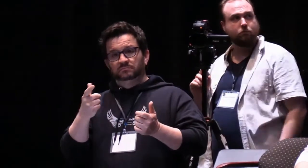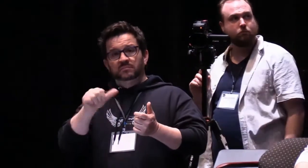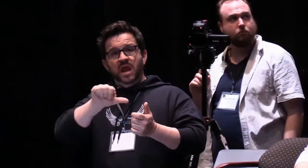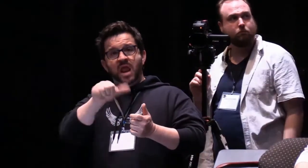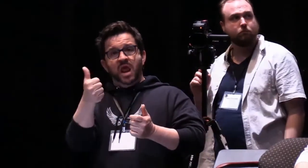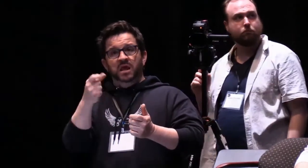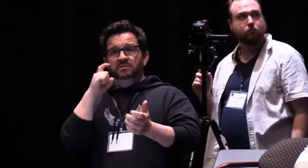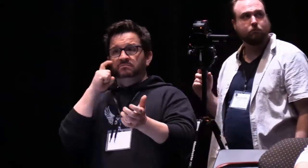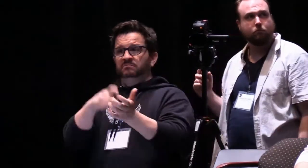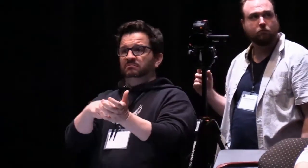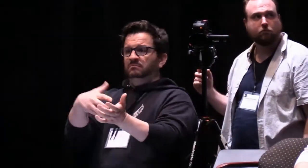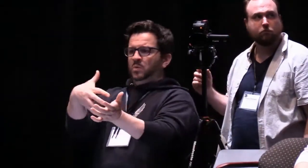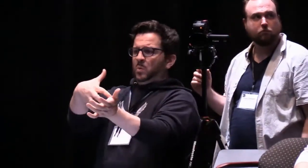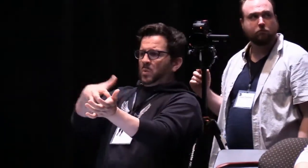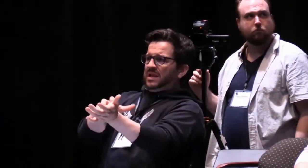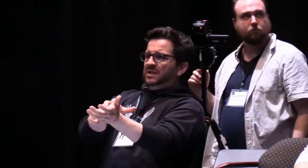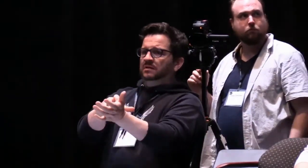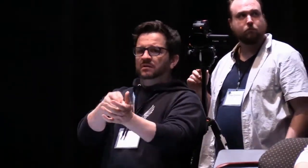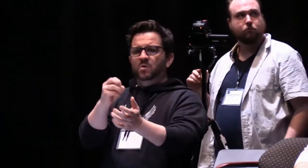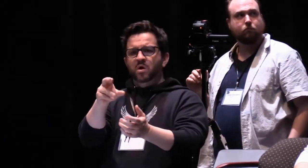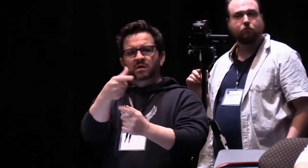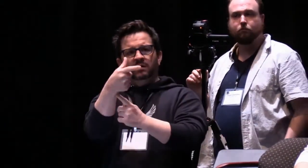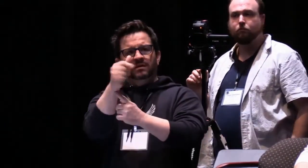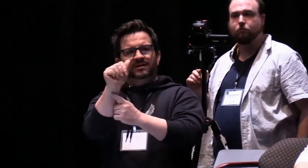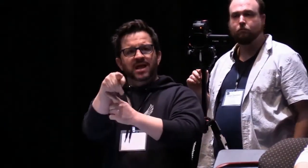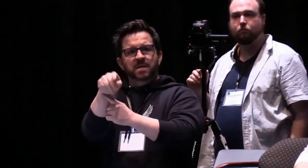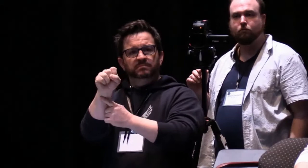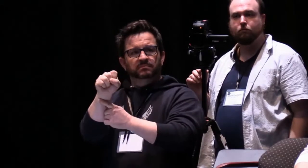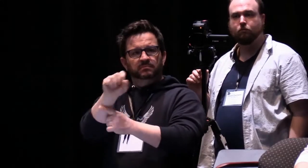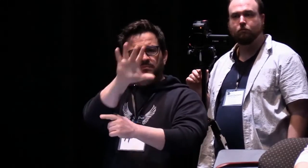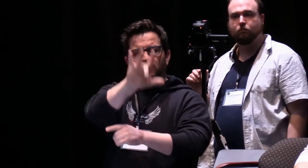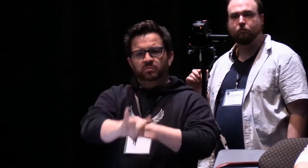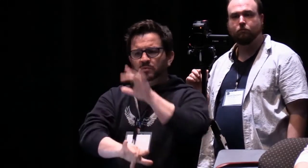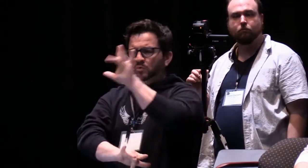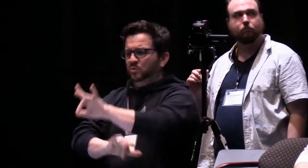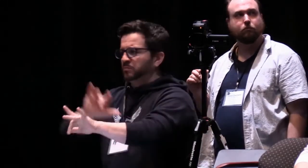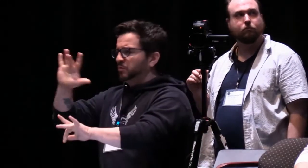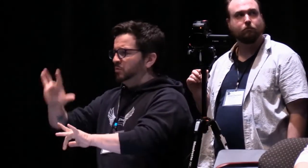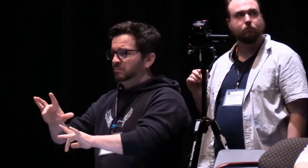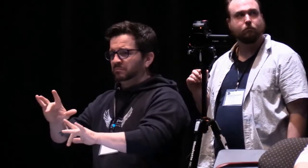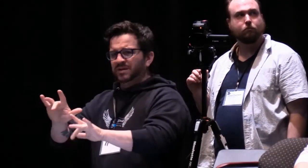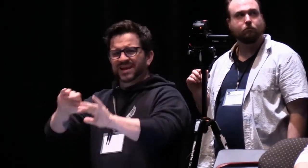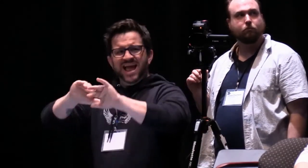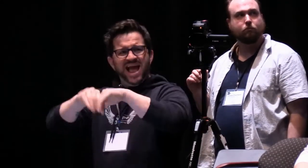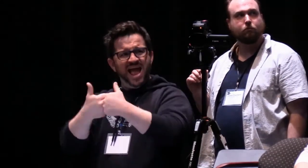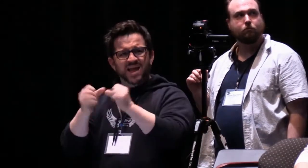In terms of deaf theater, are there any gaps or areas for improvement